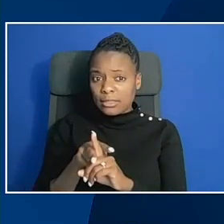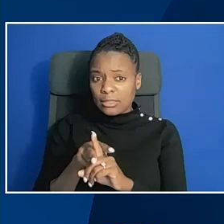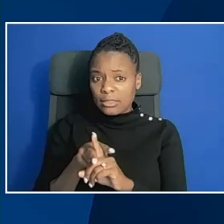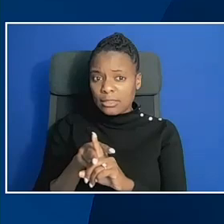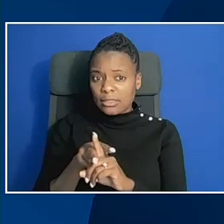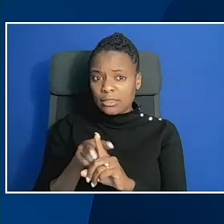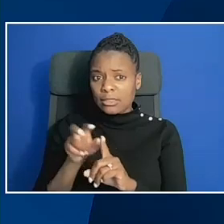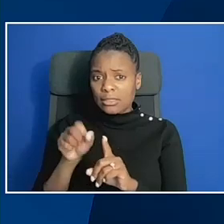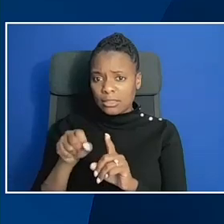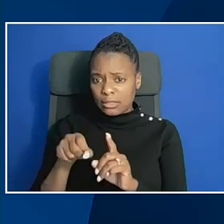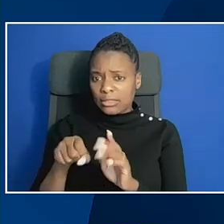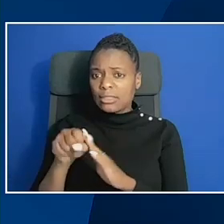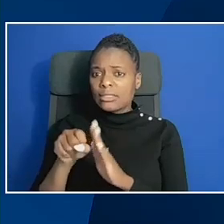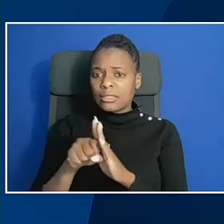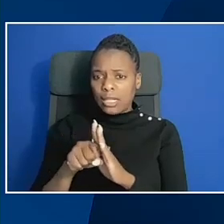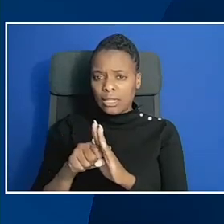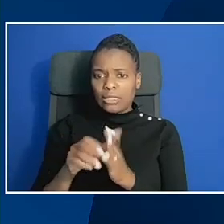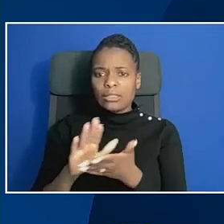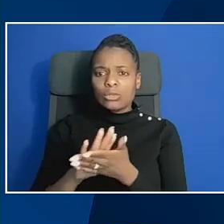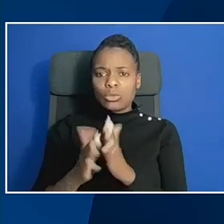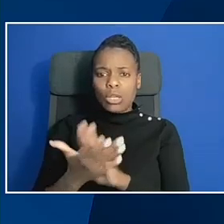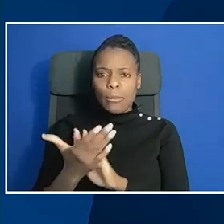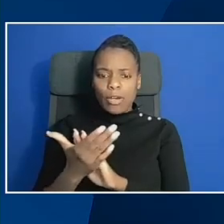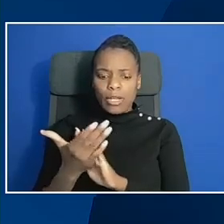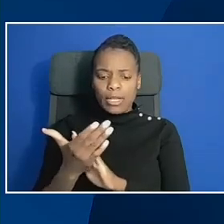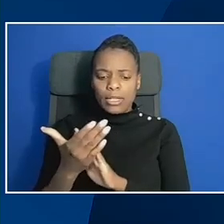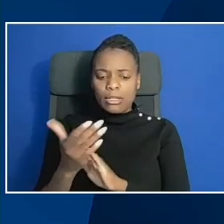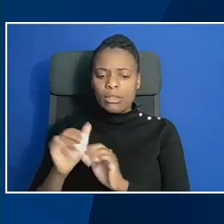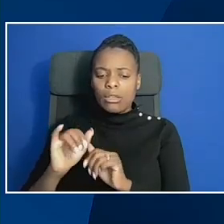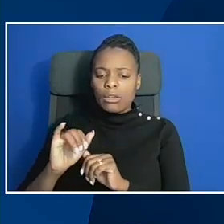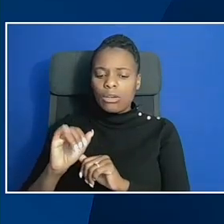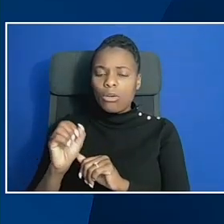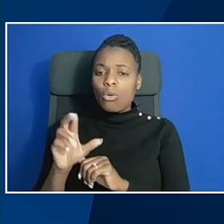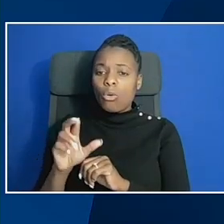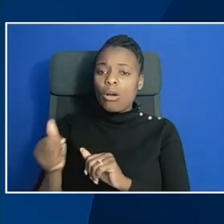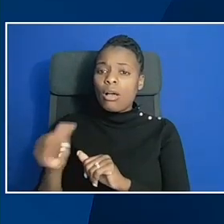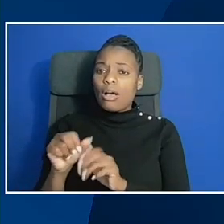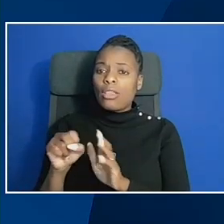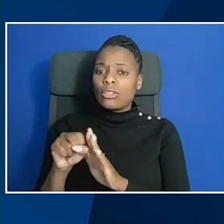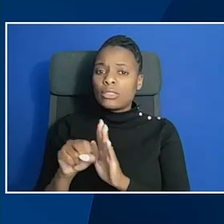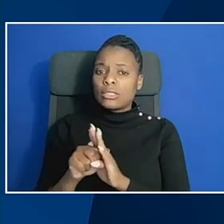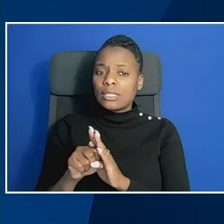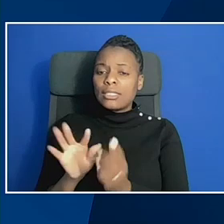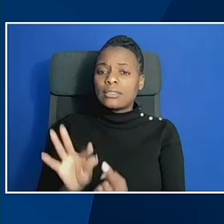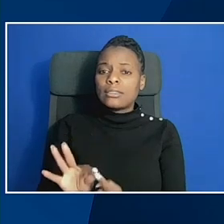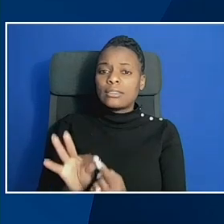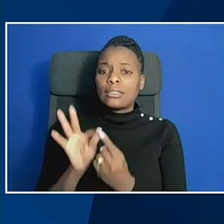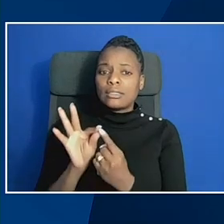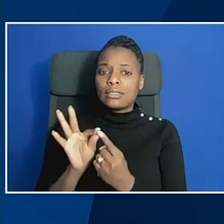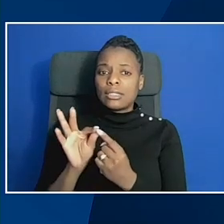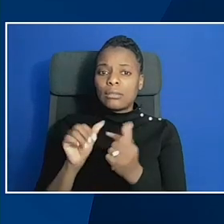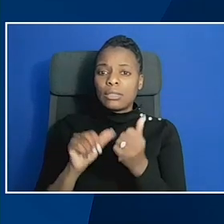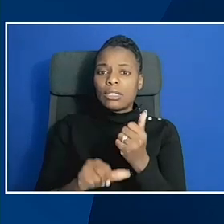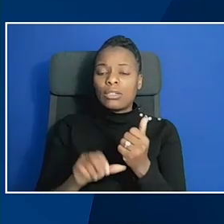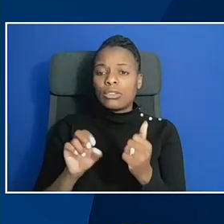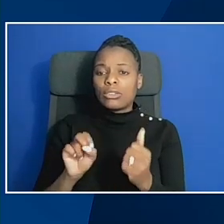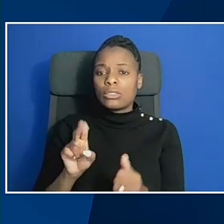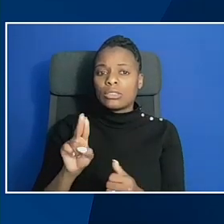operating in its laws or other states except under subsection (3).